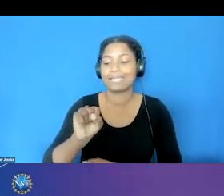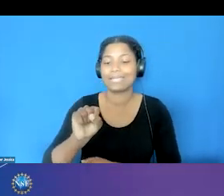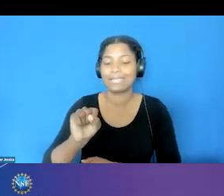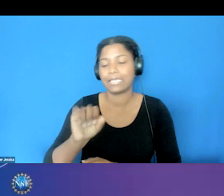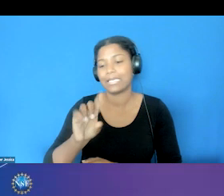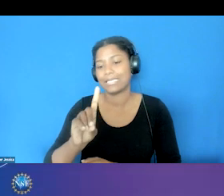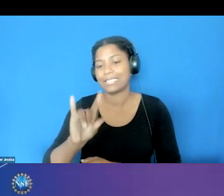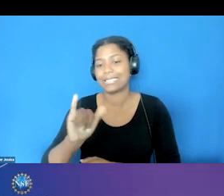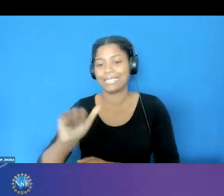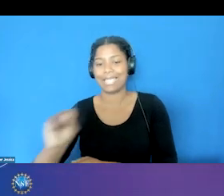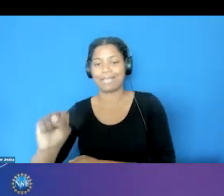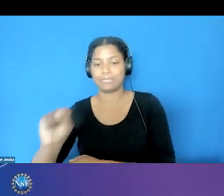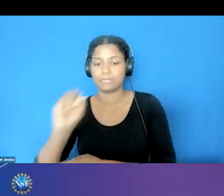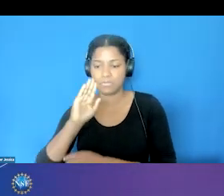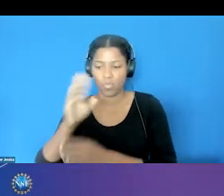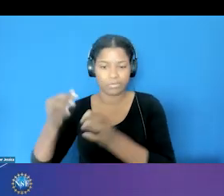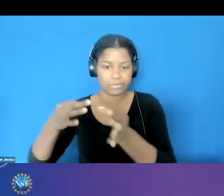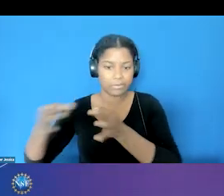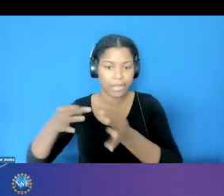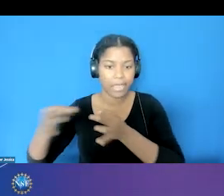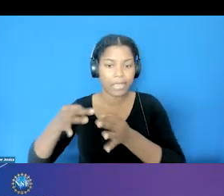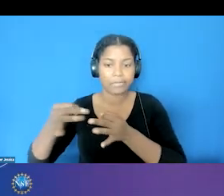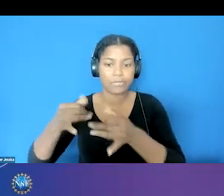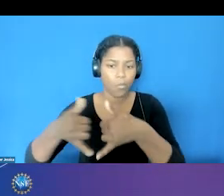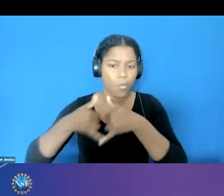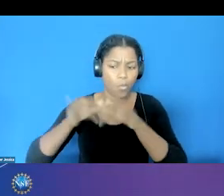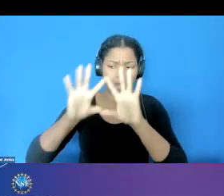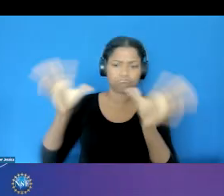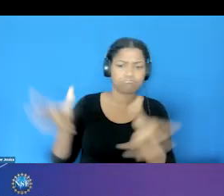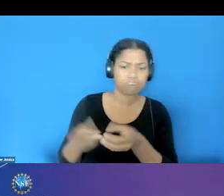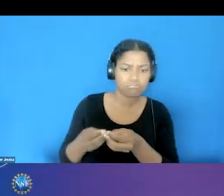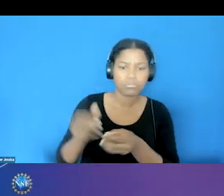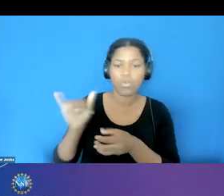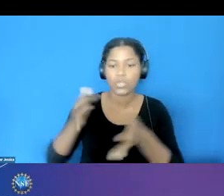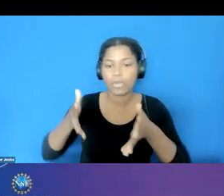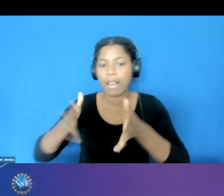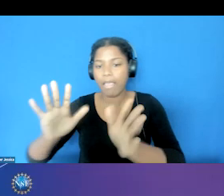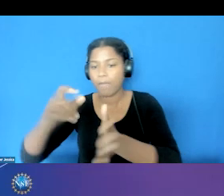to perform award oversight and discuss unallowable and allowable costs.